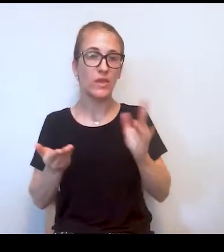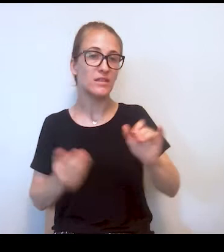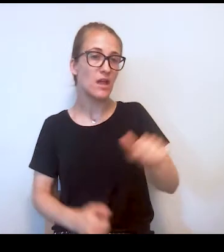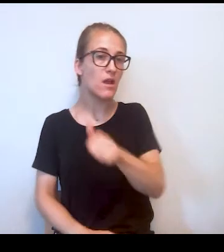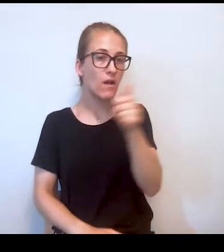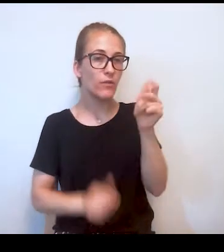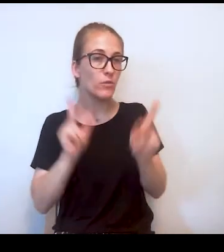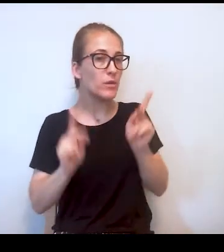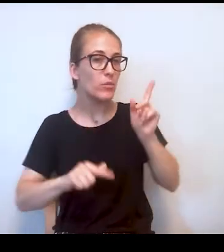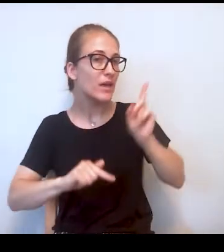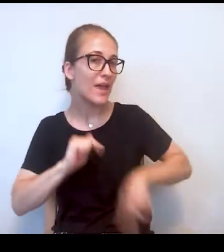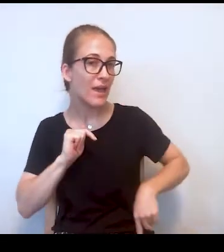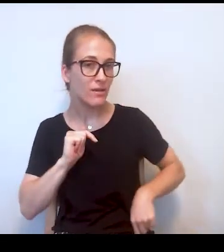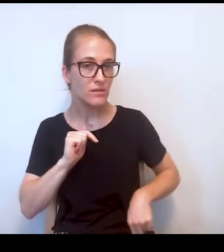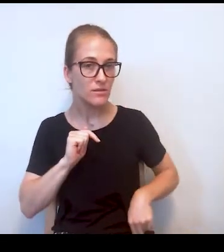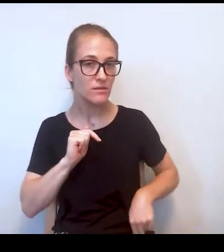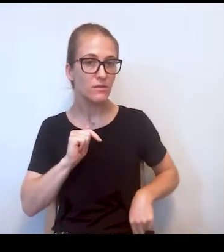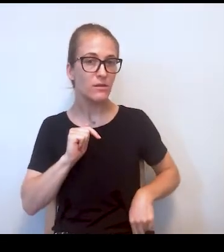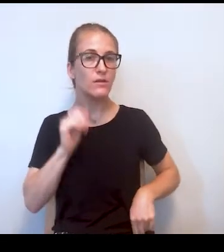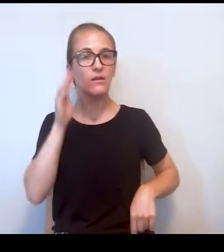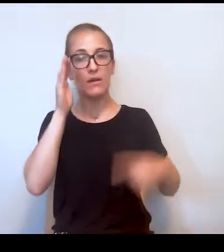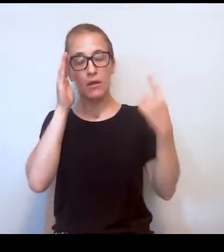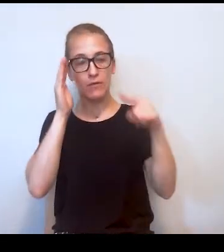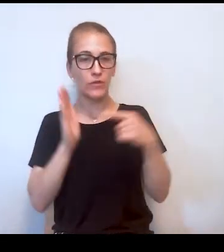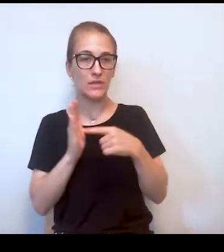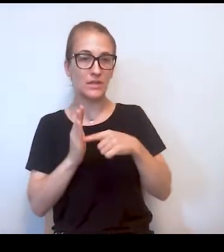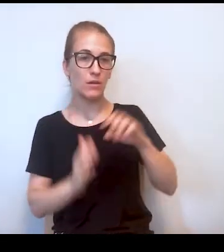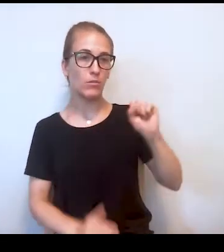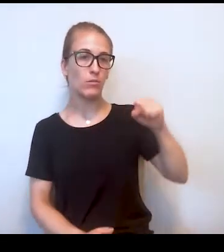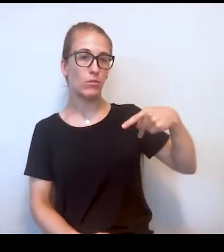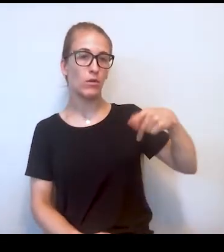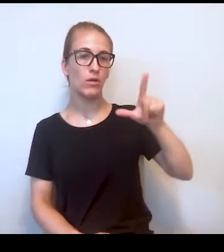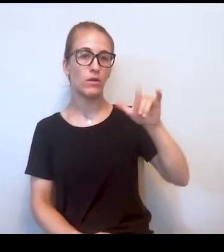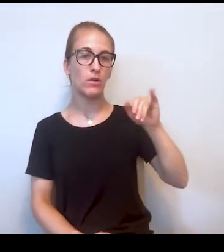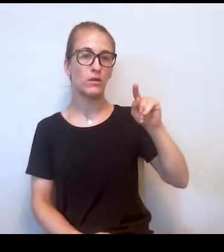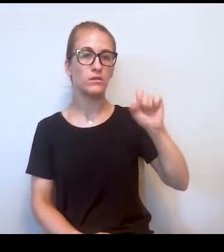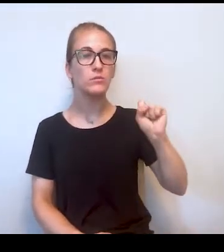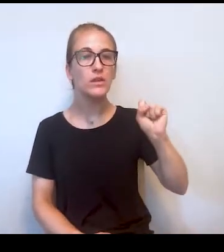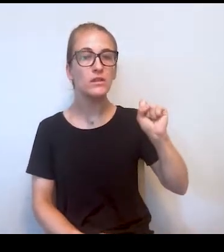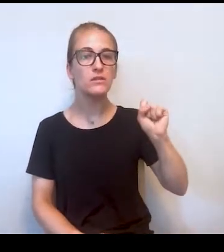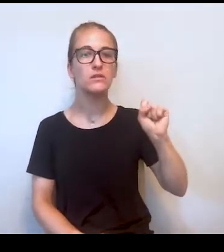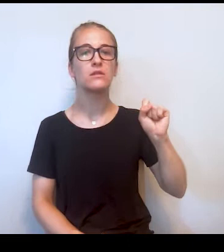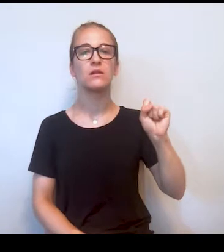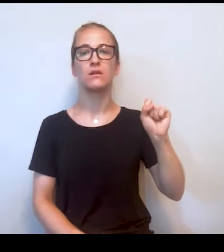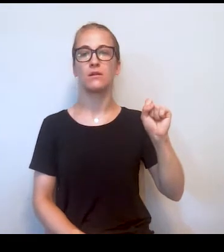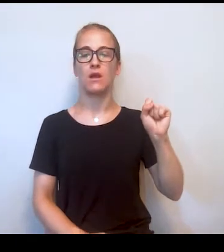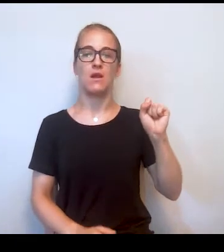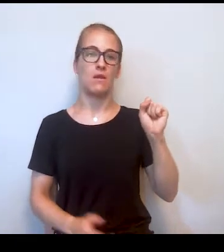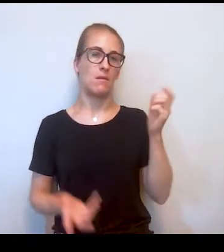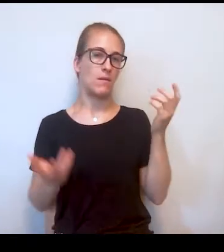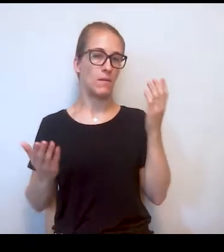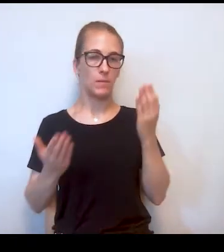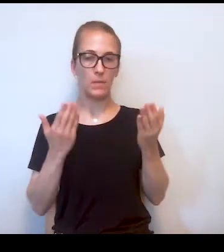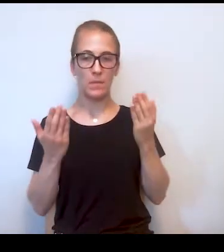like the splits, maybe like a fancy gymnastics flip.